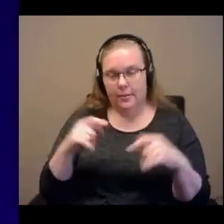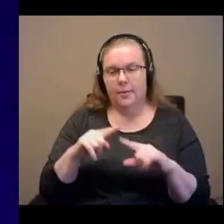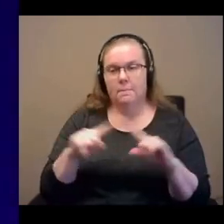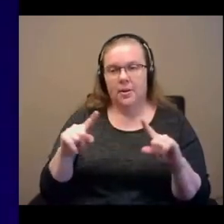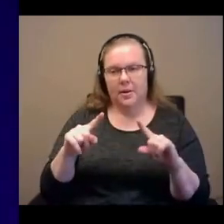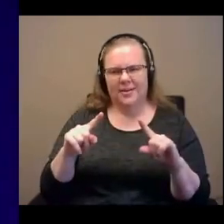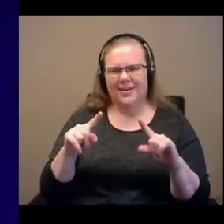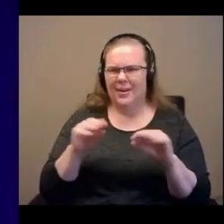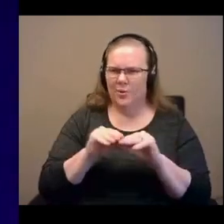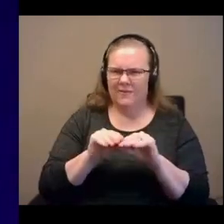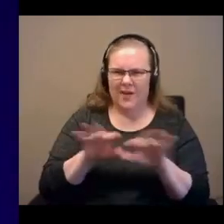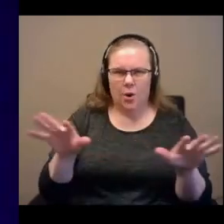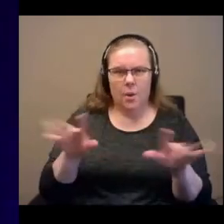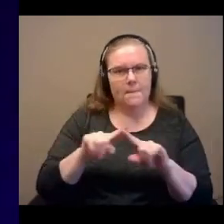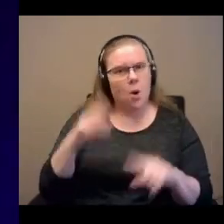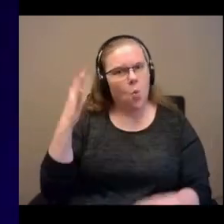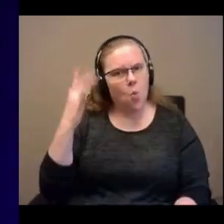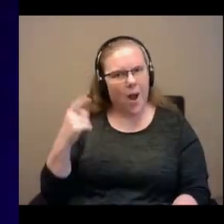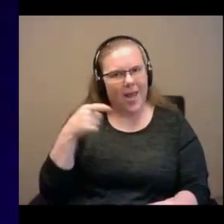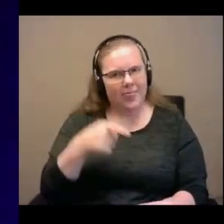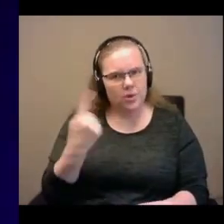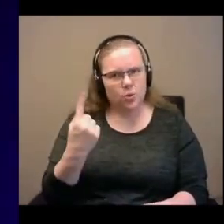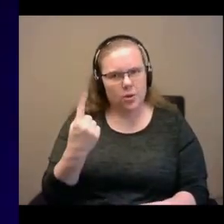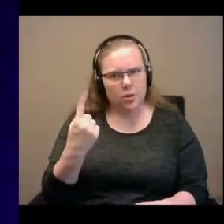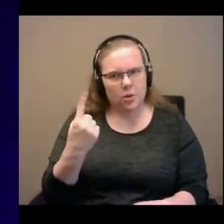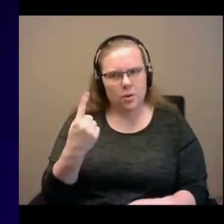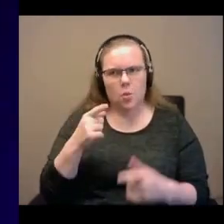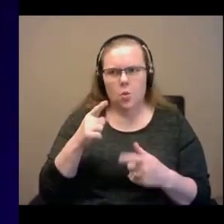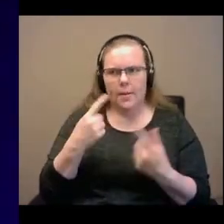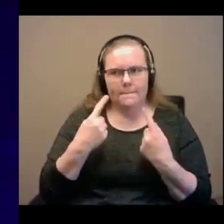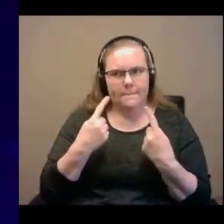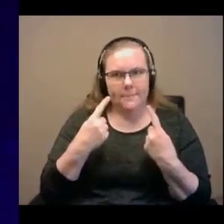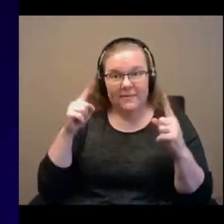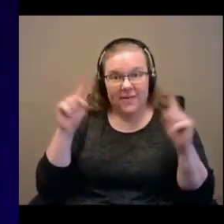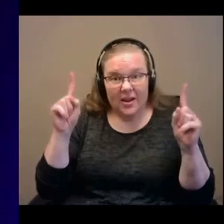is why did this work? What made this so effective? The Thai Health Promotion Foundation,